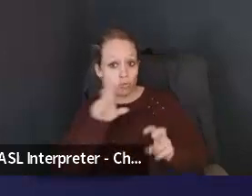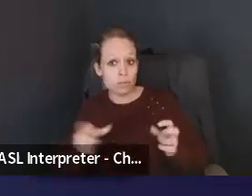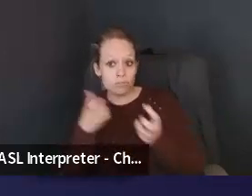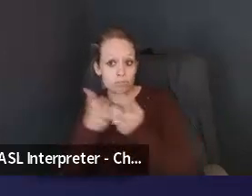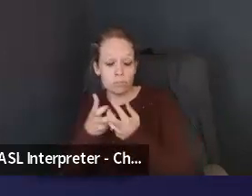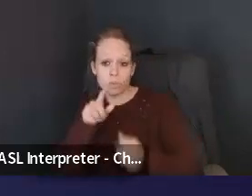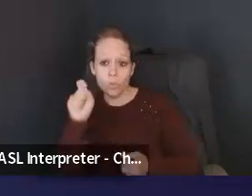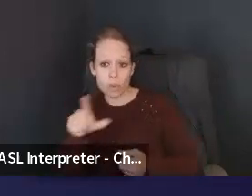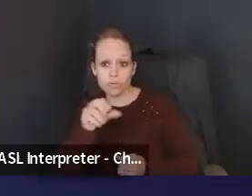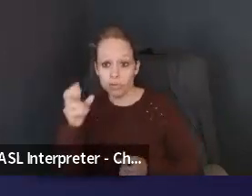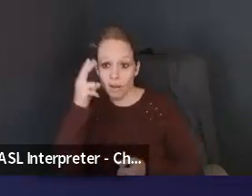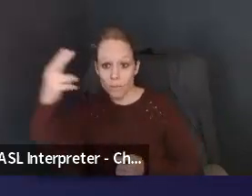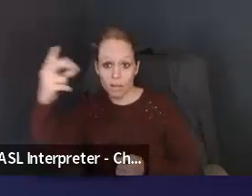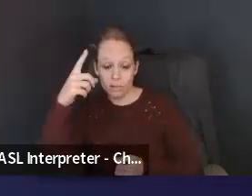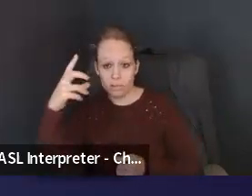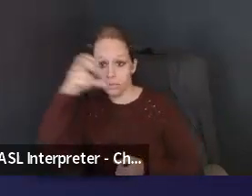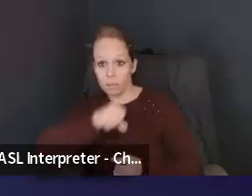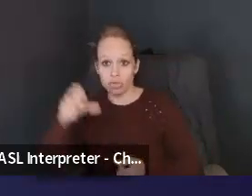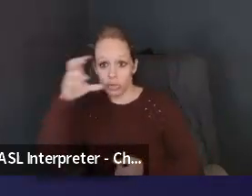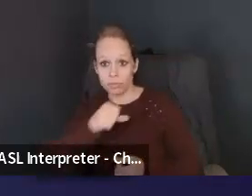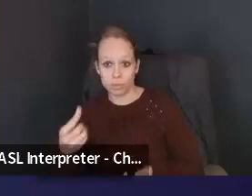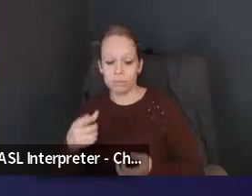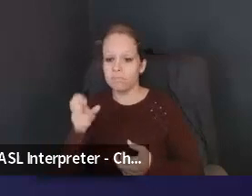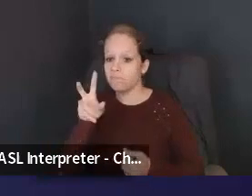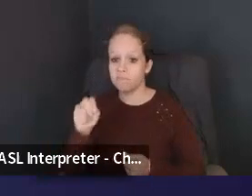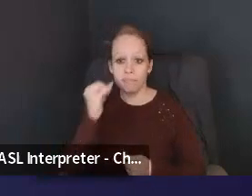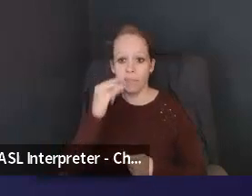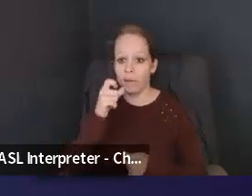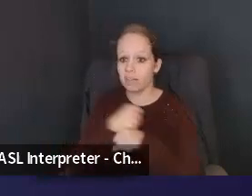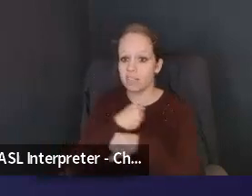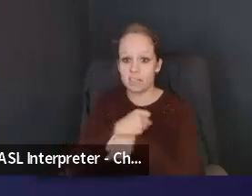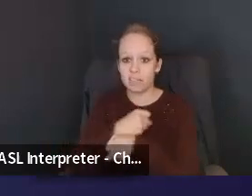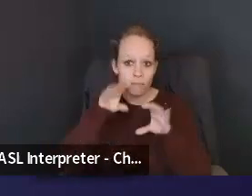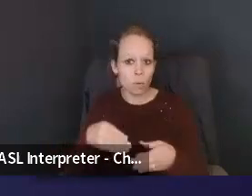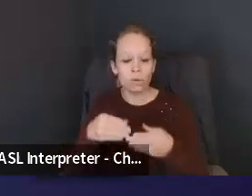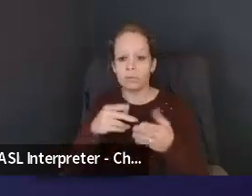hypotheses. Even if it's not a statistically oriented project they want to see how you're